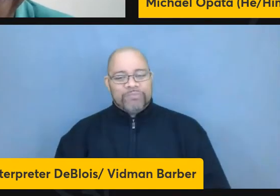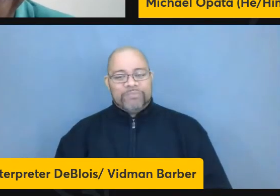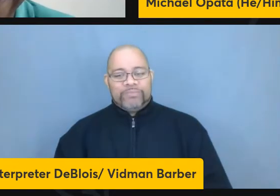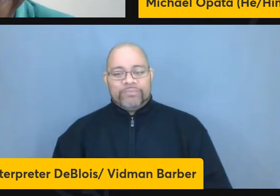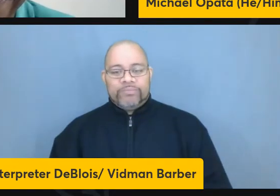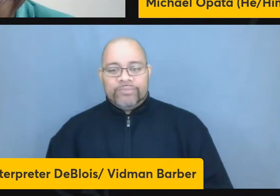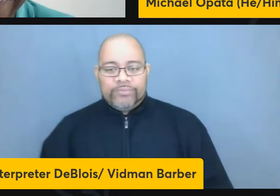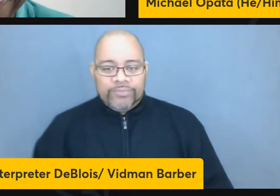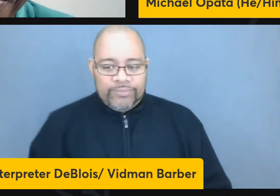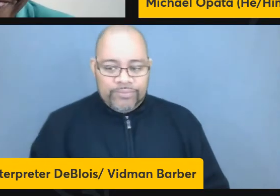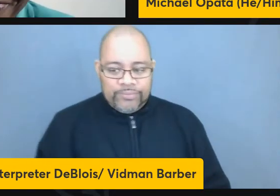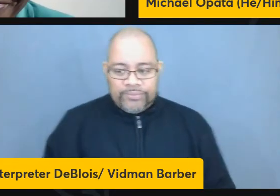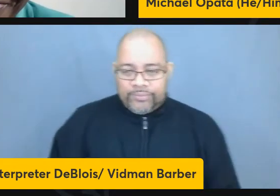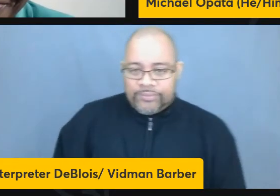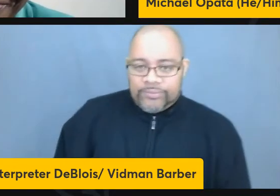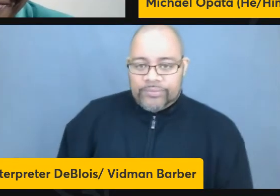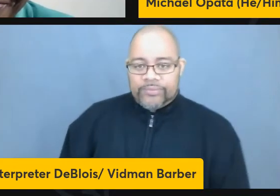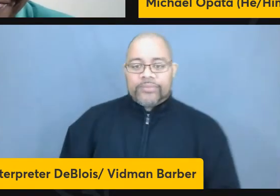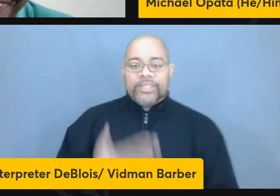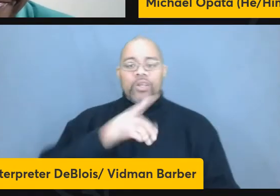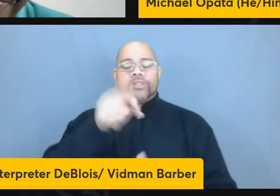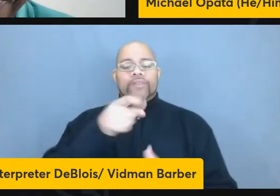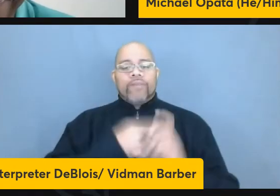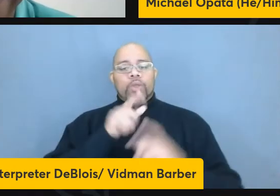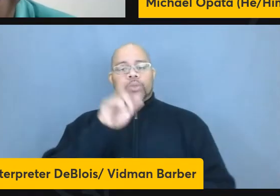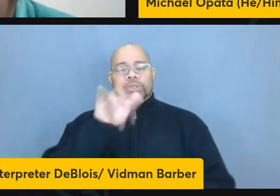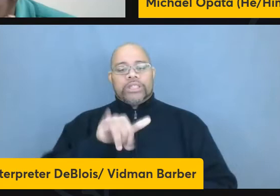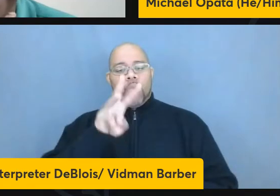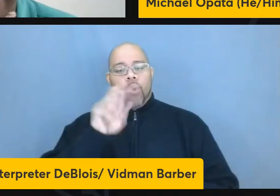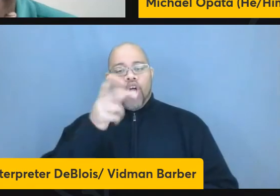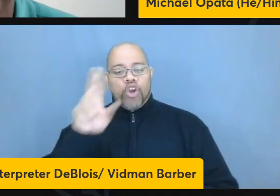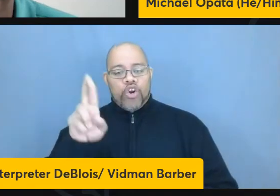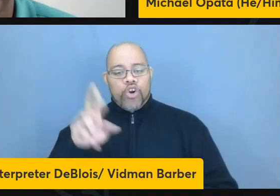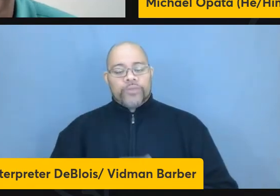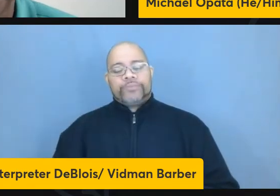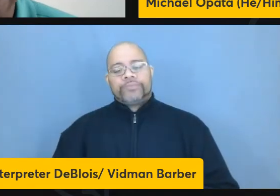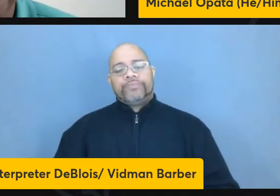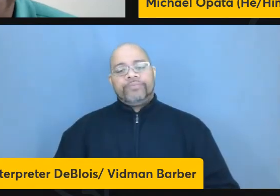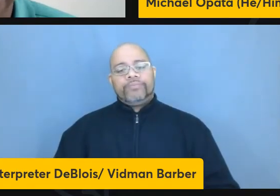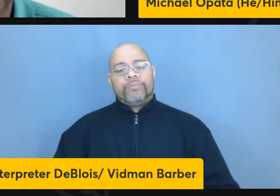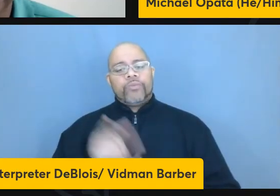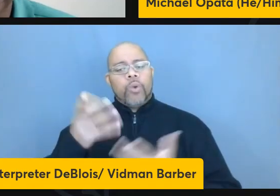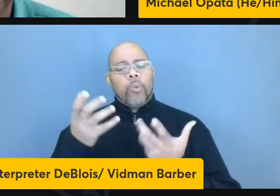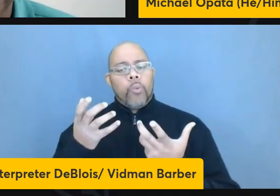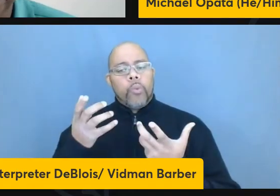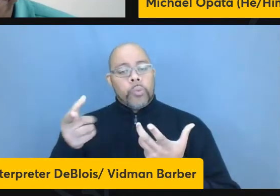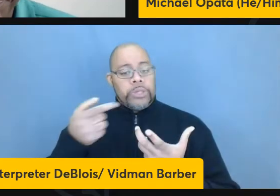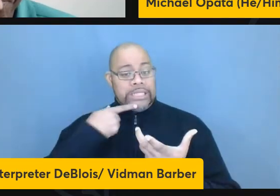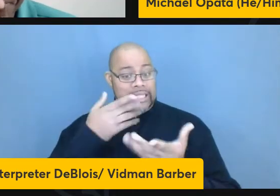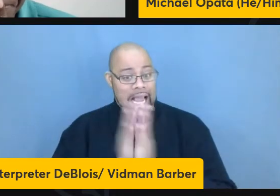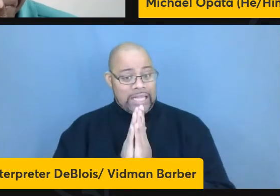Dr. Michael Opata: Thank you. The next question comes from Lucy Walker. She wants she's asking what are the underlying